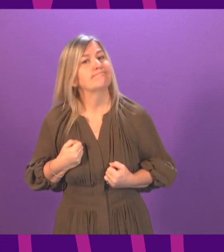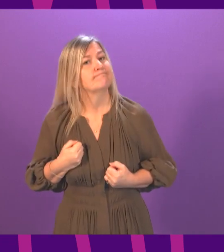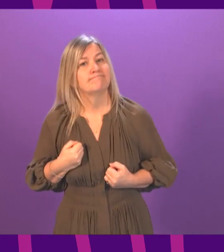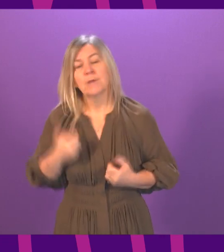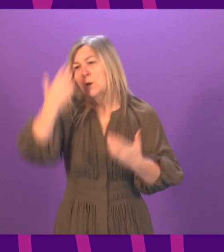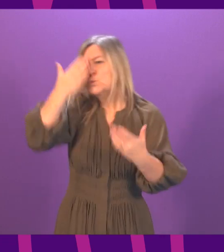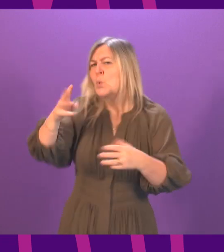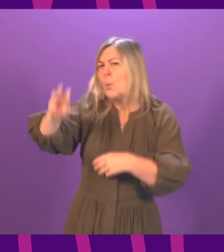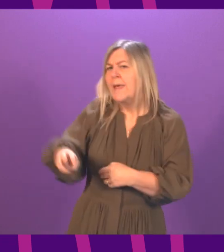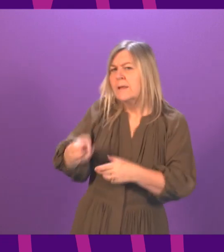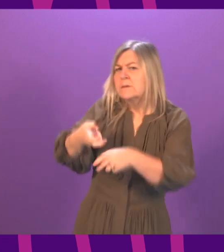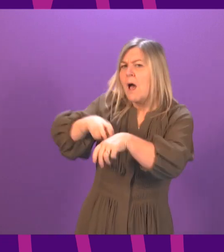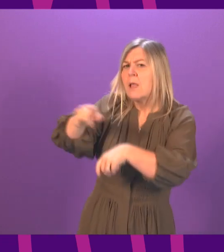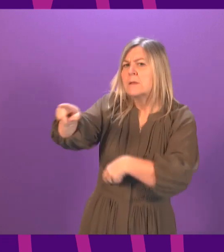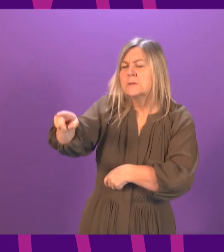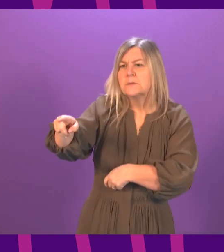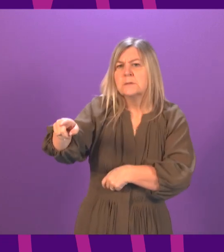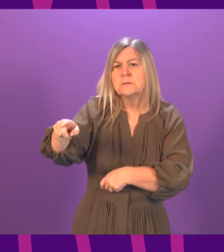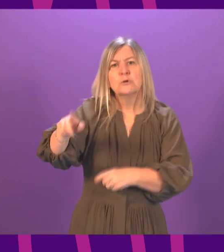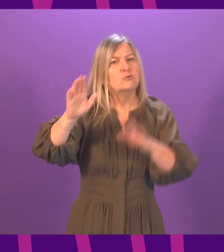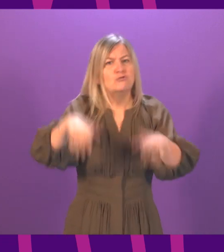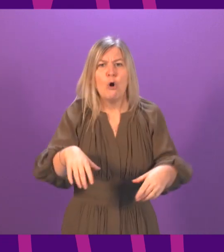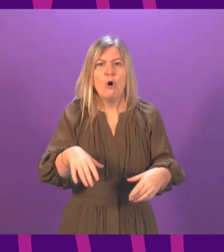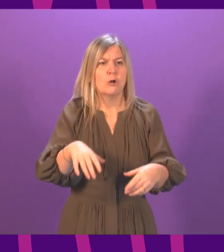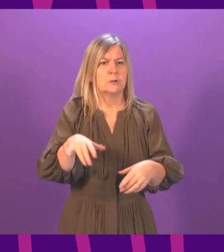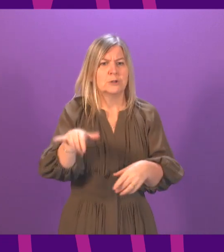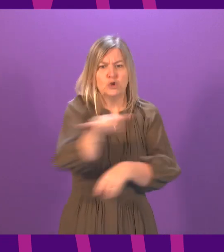not about the choice of one category over another anymore, because we have done that cohort. There